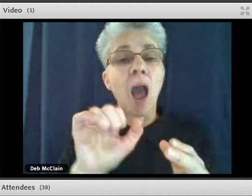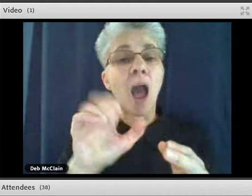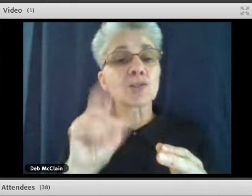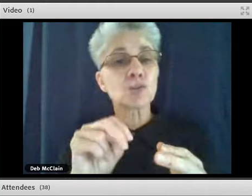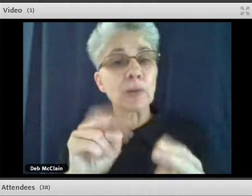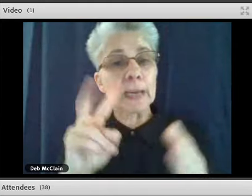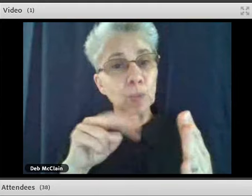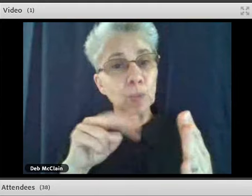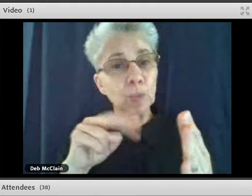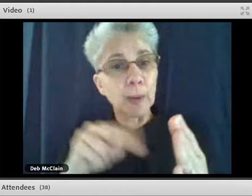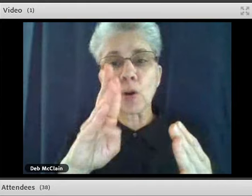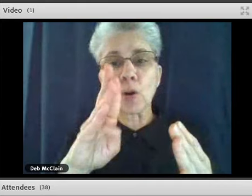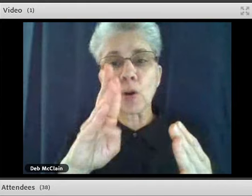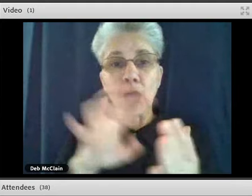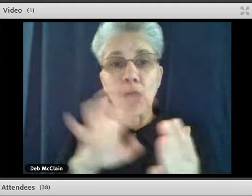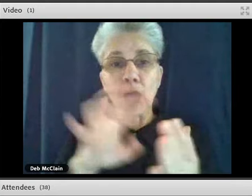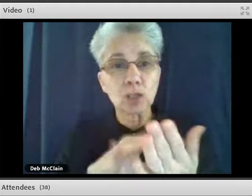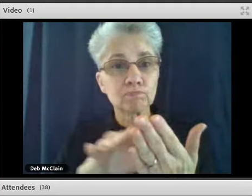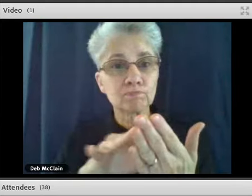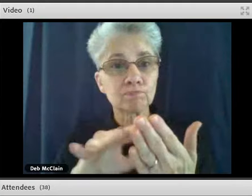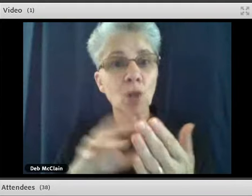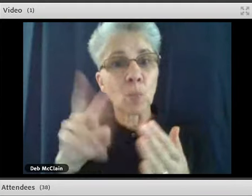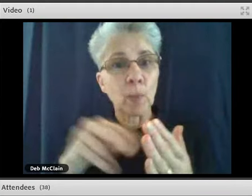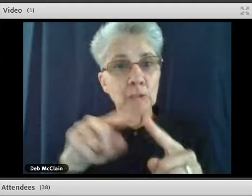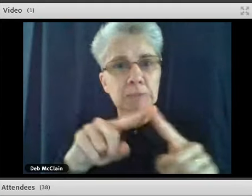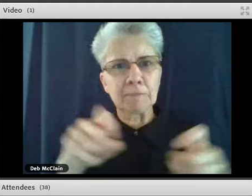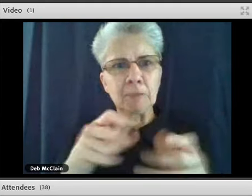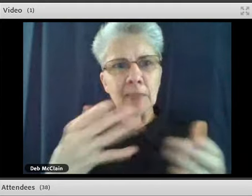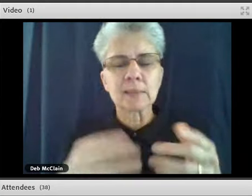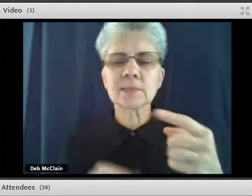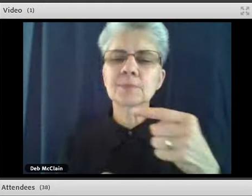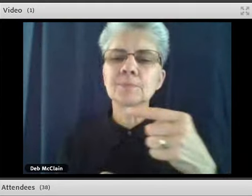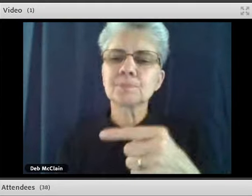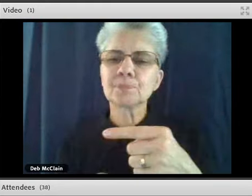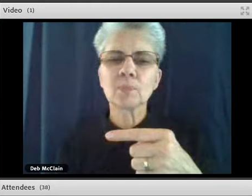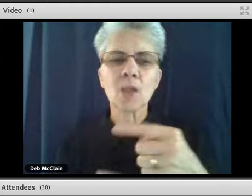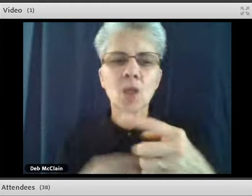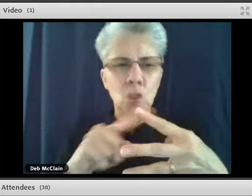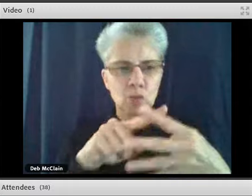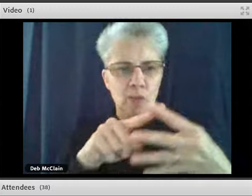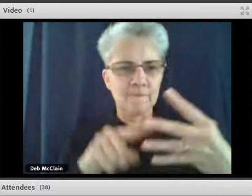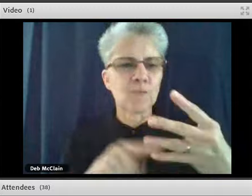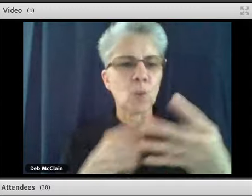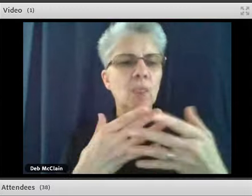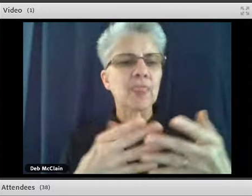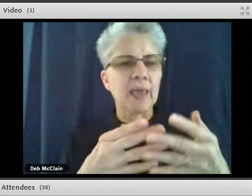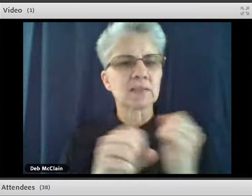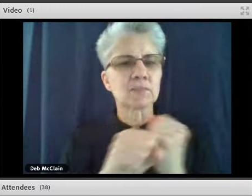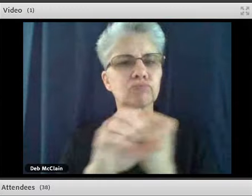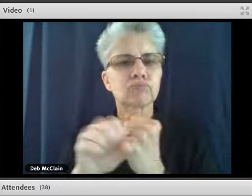or Braille reader, different things like that. So, again, these are the four things put out